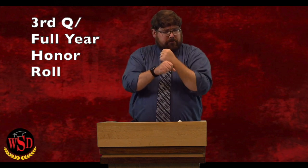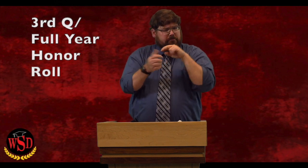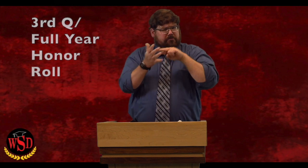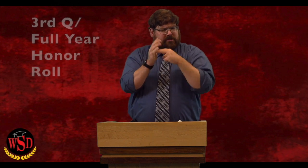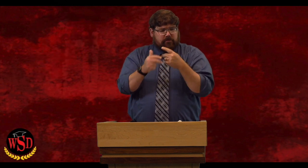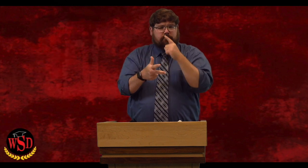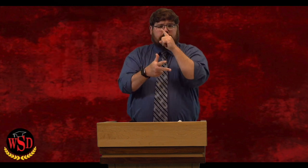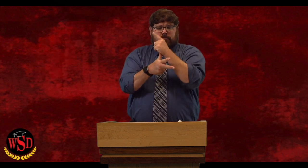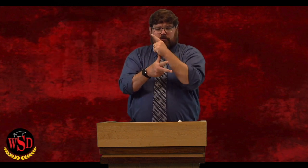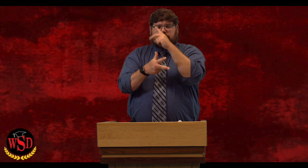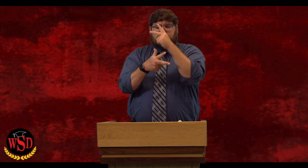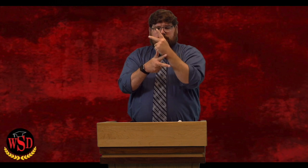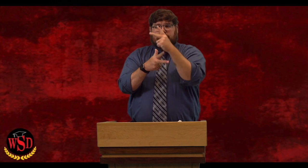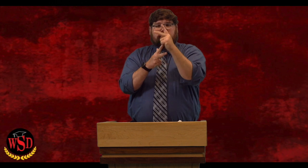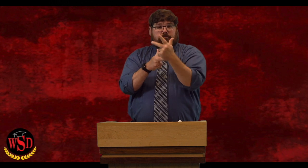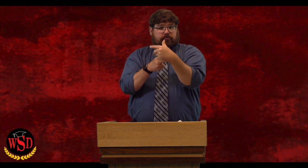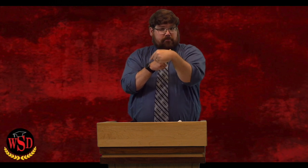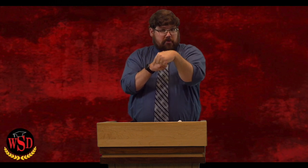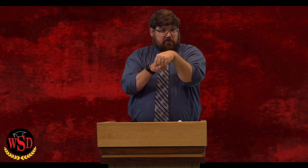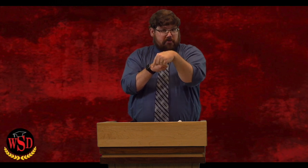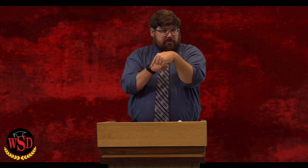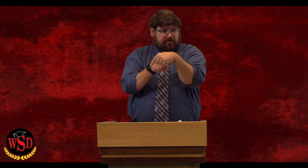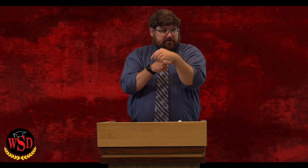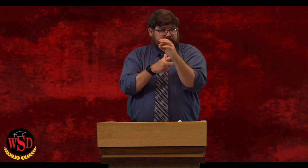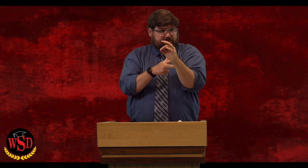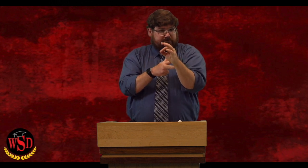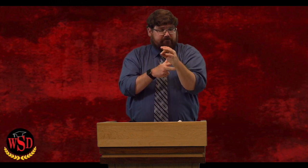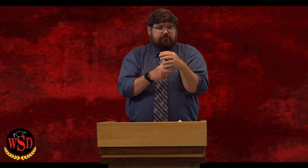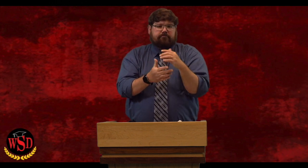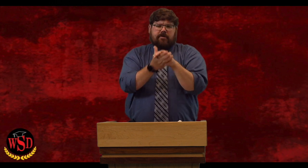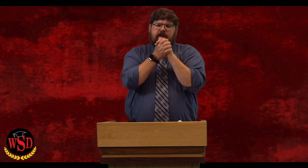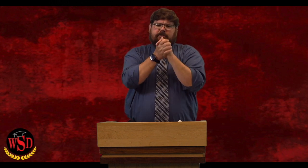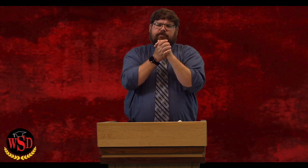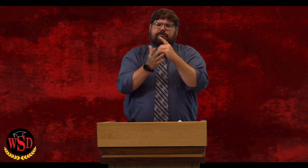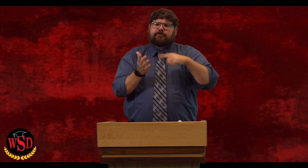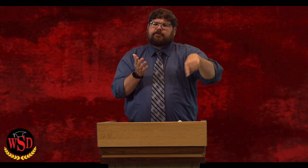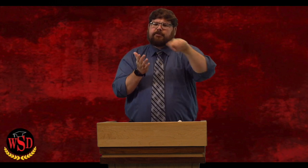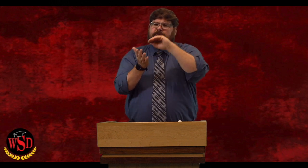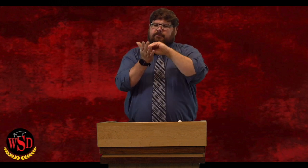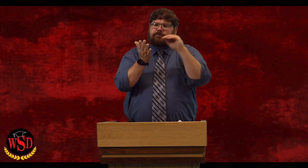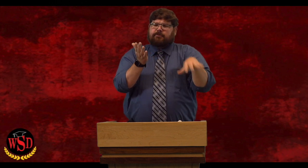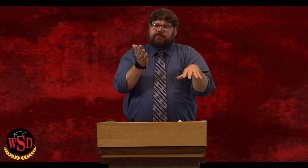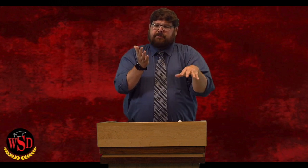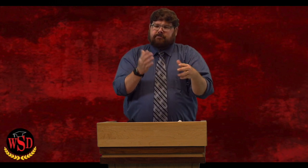The entire year consists of first, second, and third quarters only. Congratulations to these students.